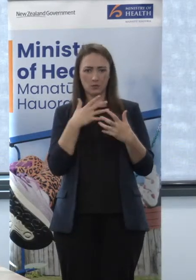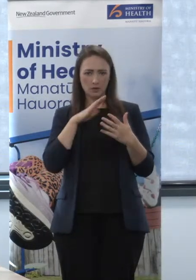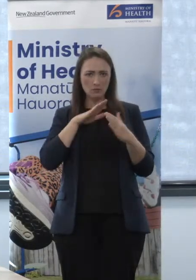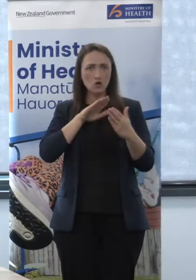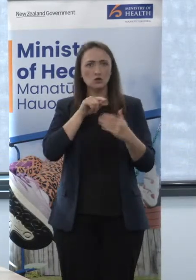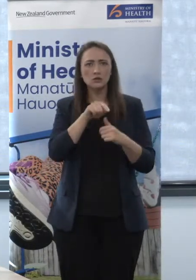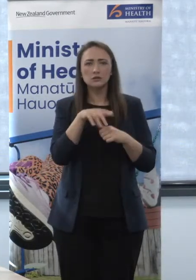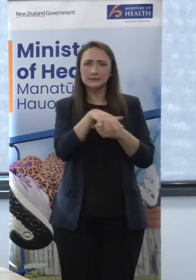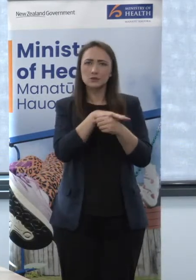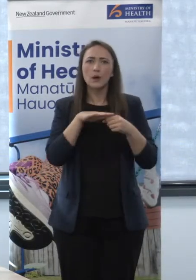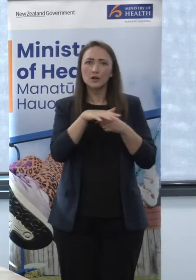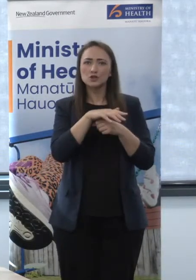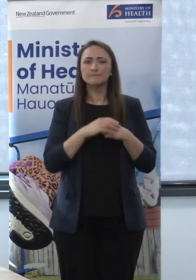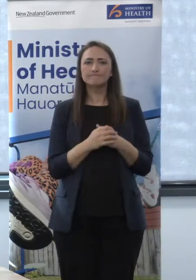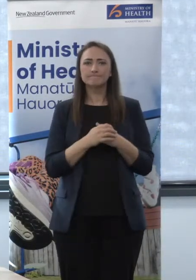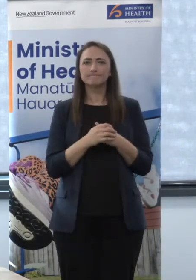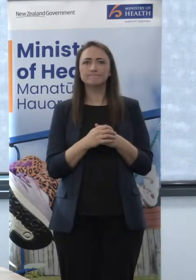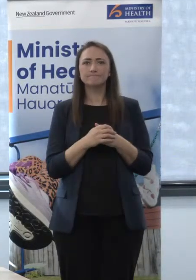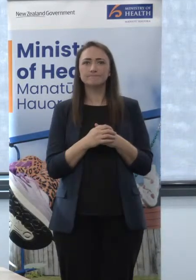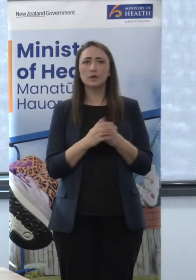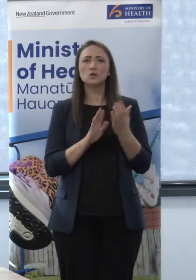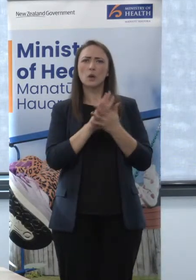surveillance is to give us visibility be about the